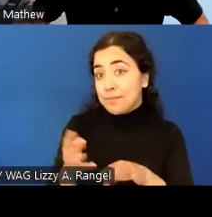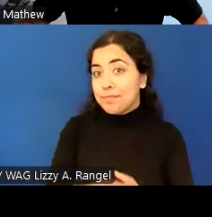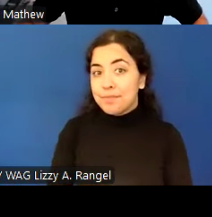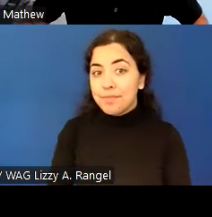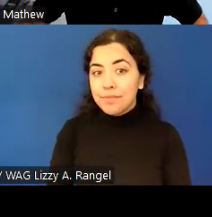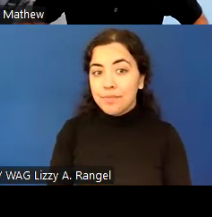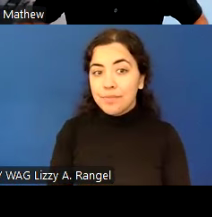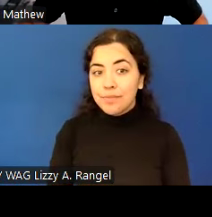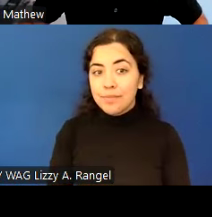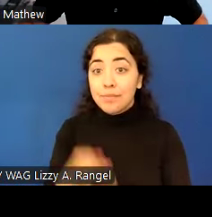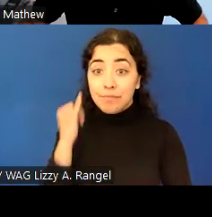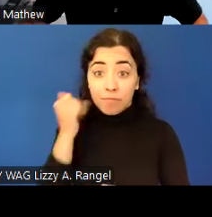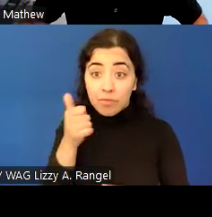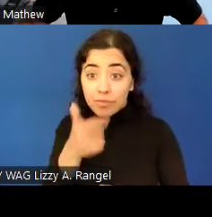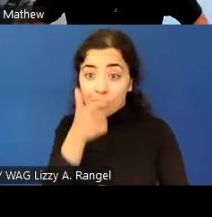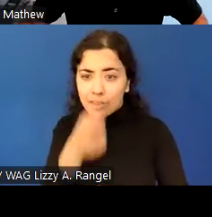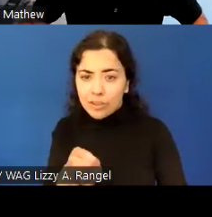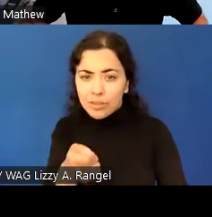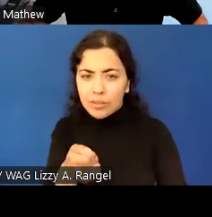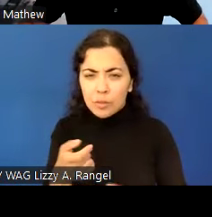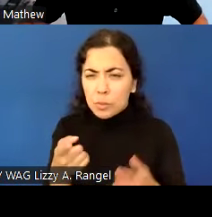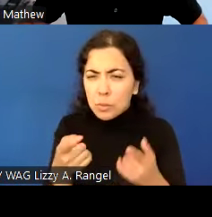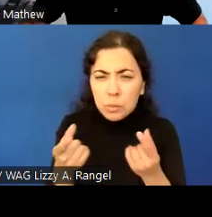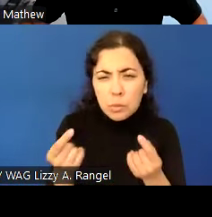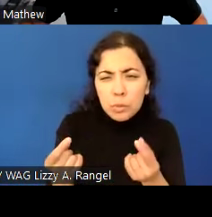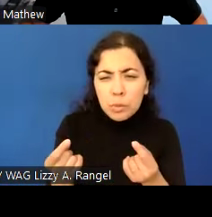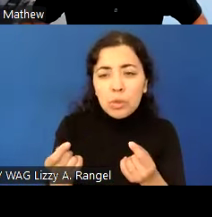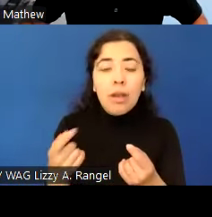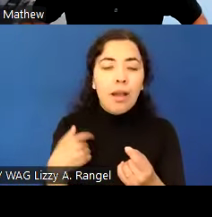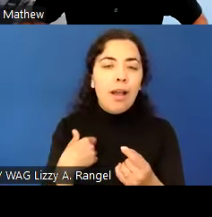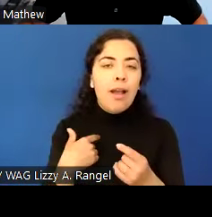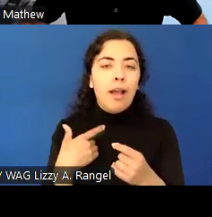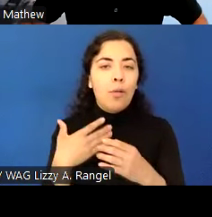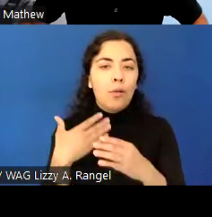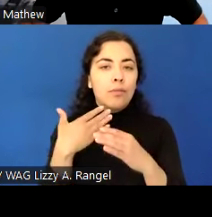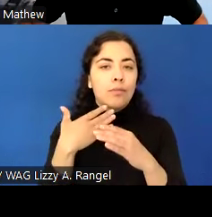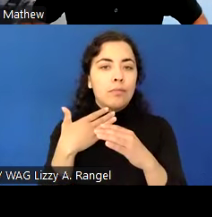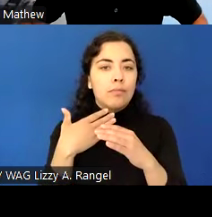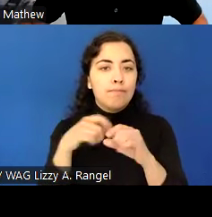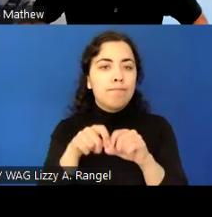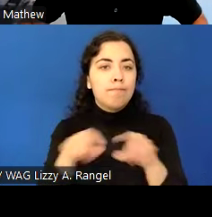If you're interested in just seeing what I did here, I will actually share the HTML file with